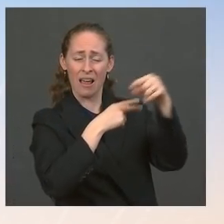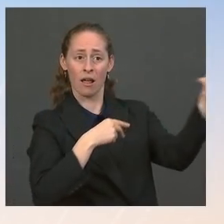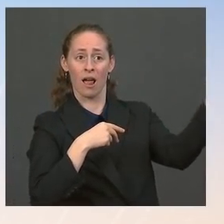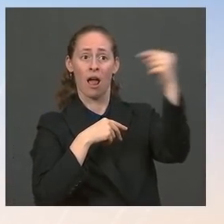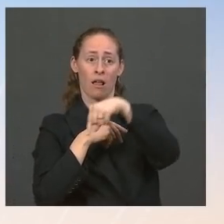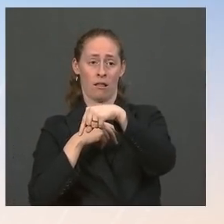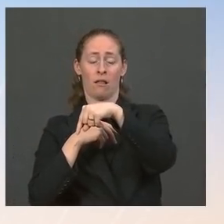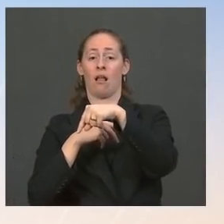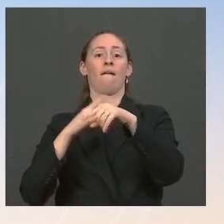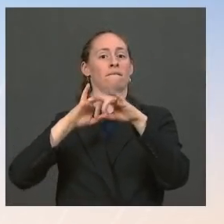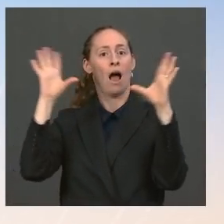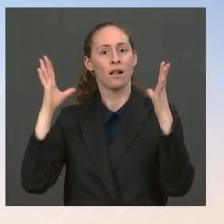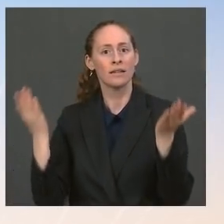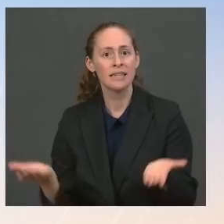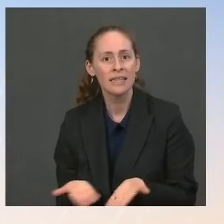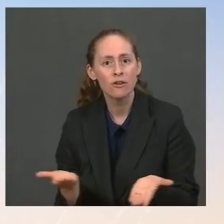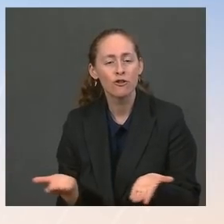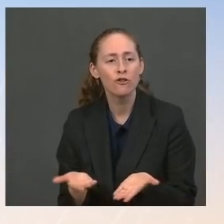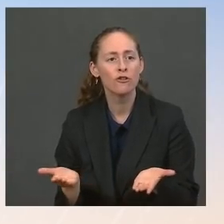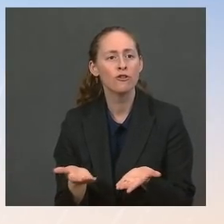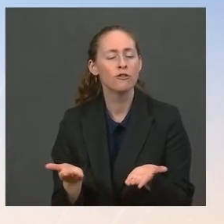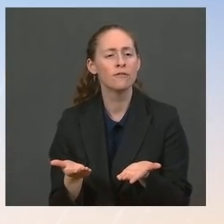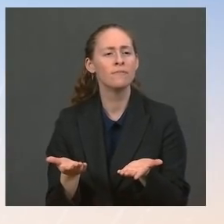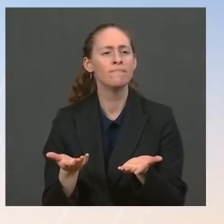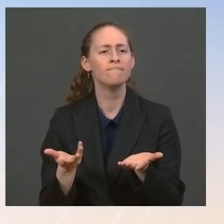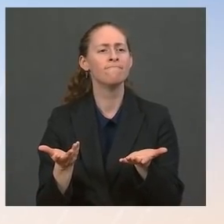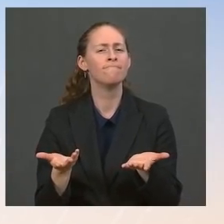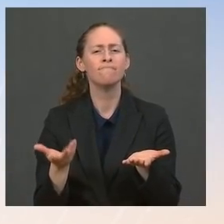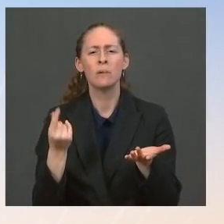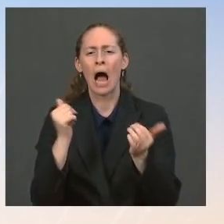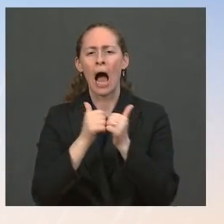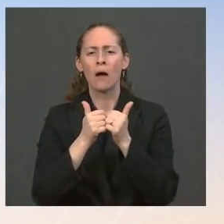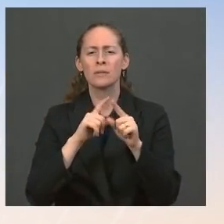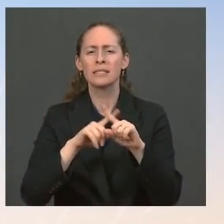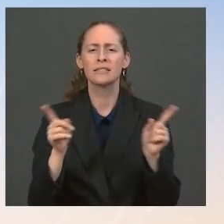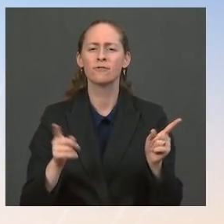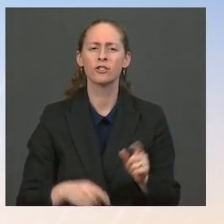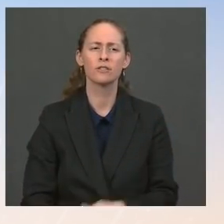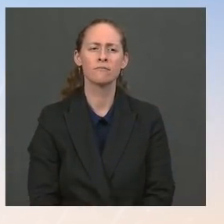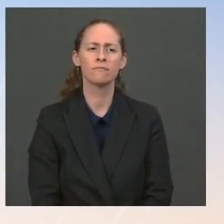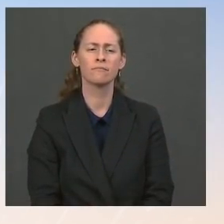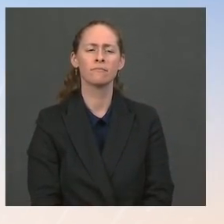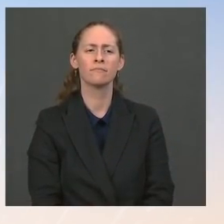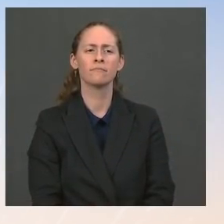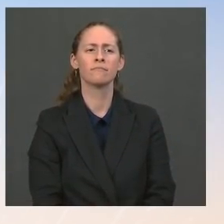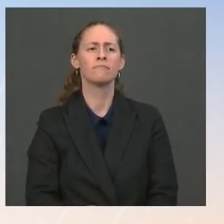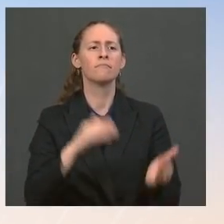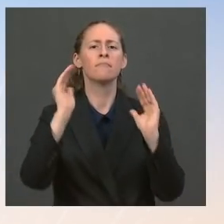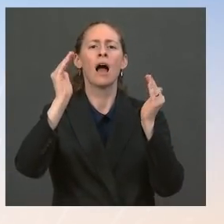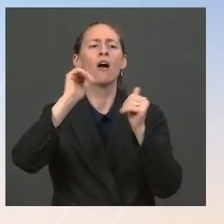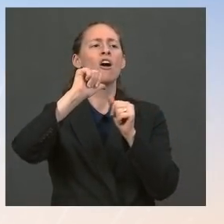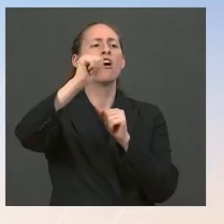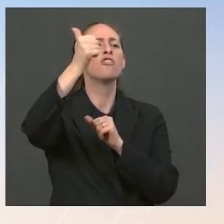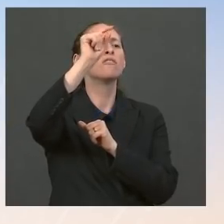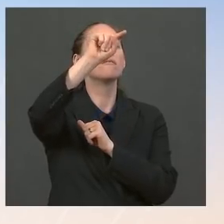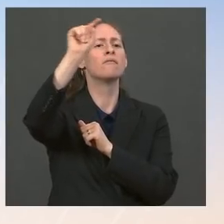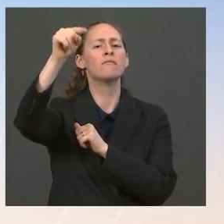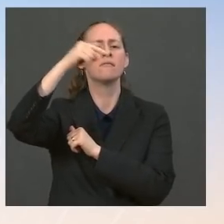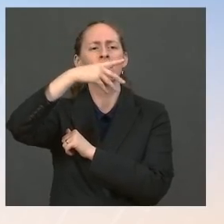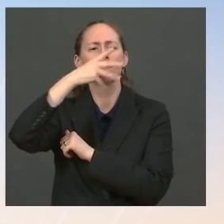other devastation that they're fleeing, as compared to other immigrants and asylum seekers? Democrats left and right, up and down,